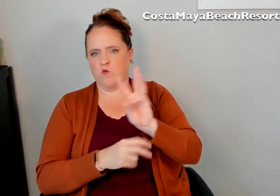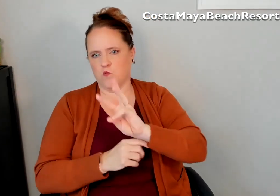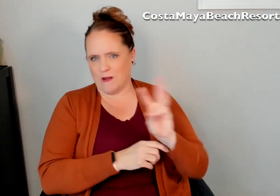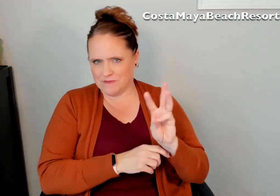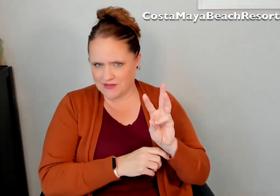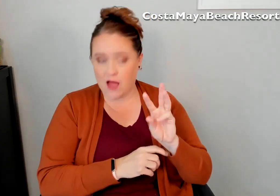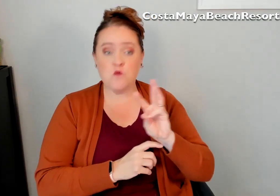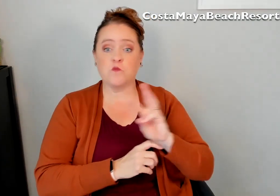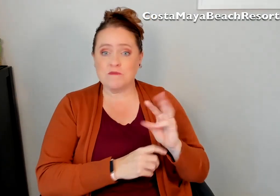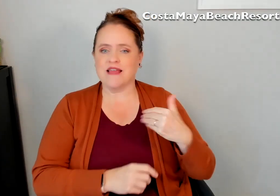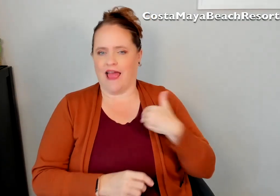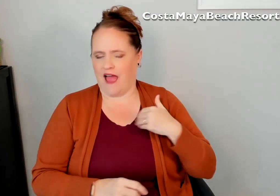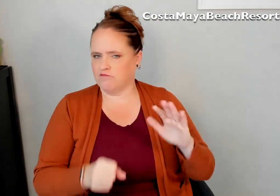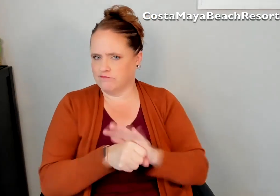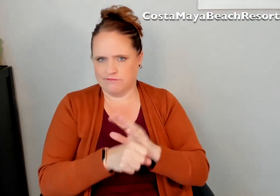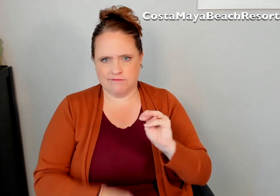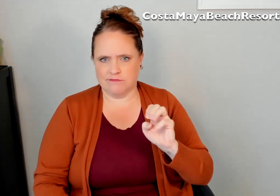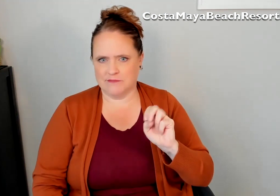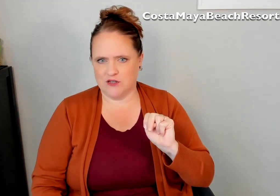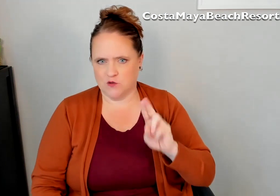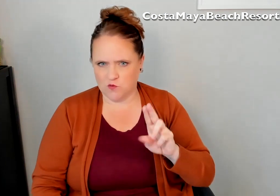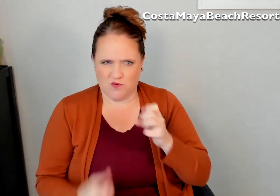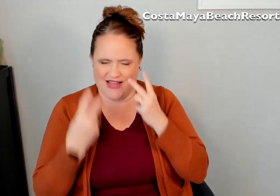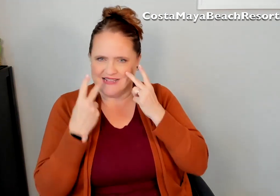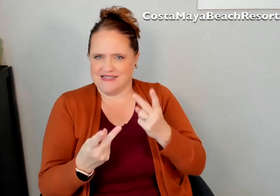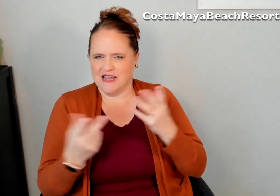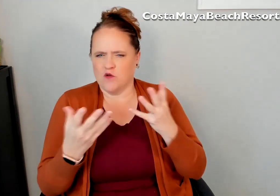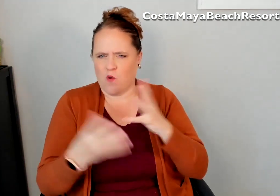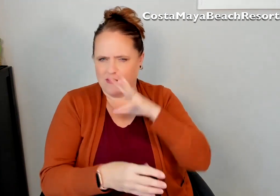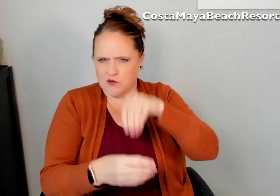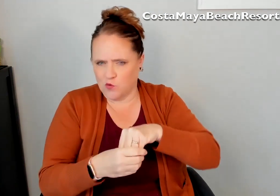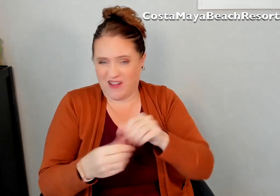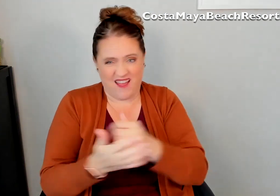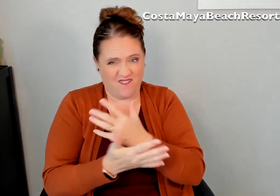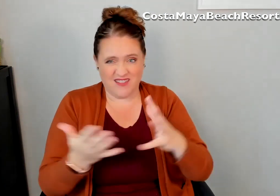there they have a menu on their website so go check out their menu everything is listed there